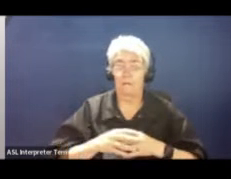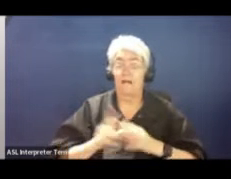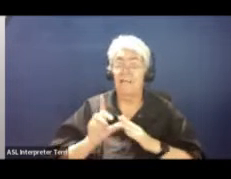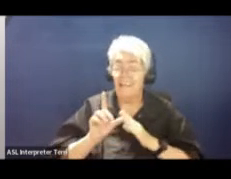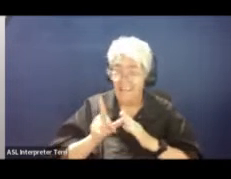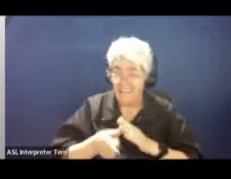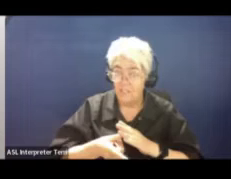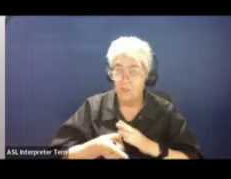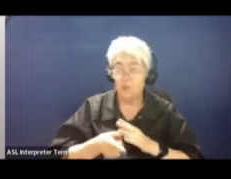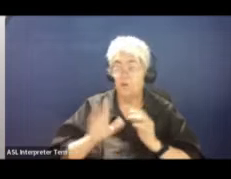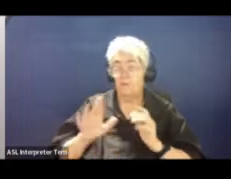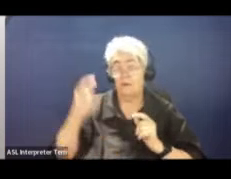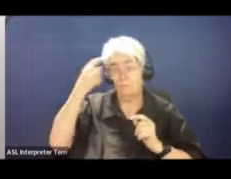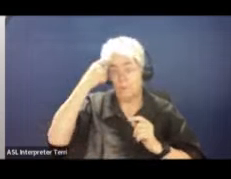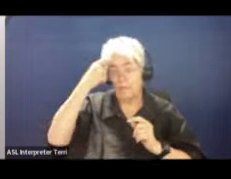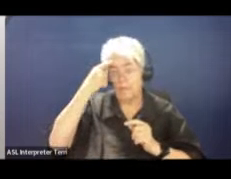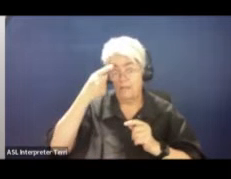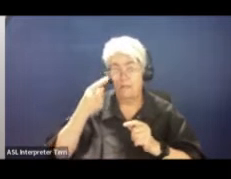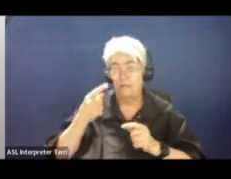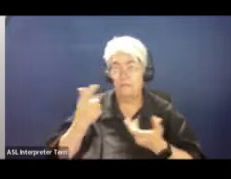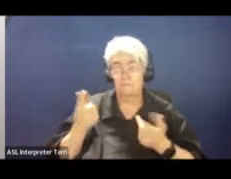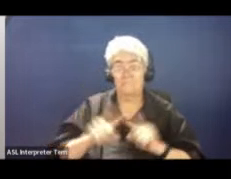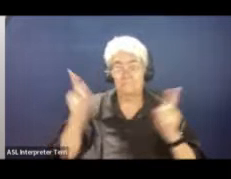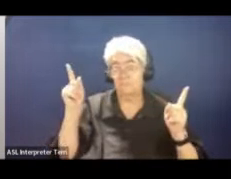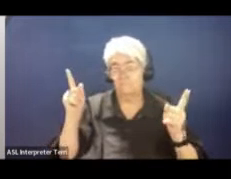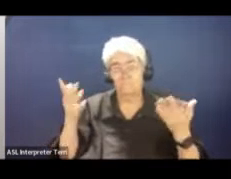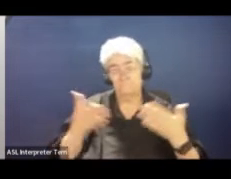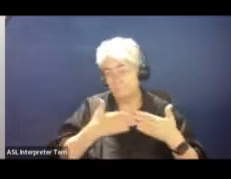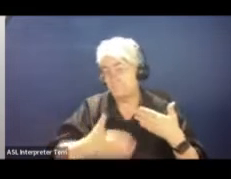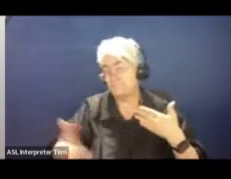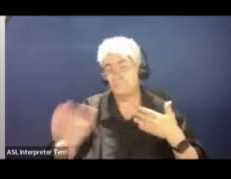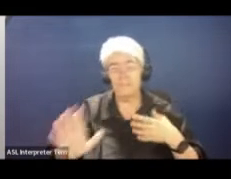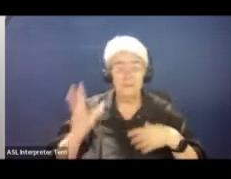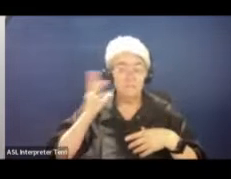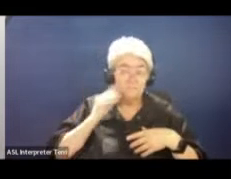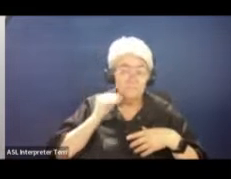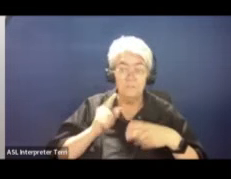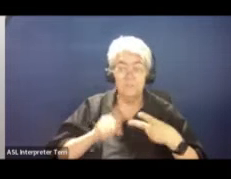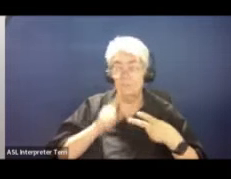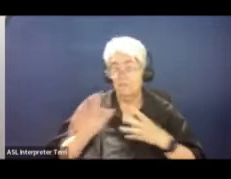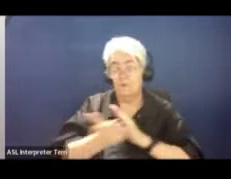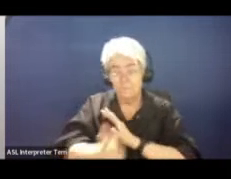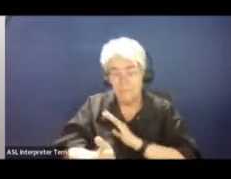altered reactions from that in symptoms and abilities. And a